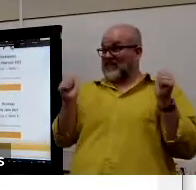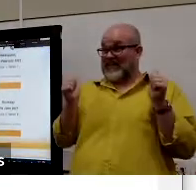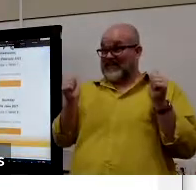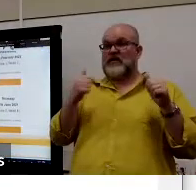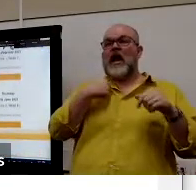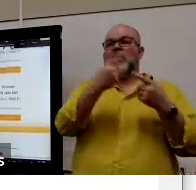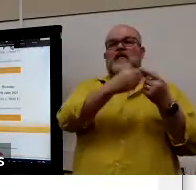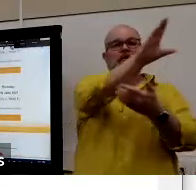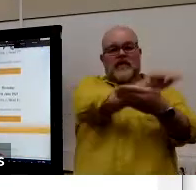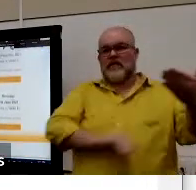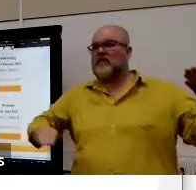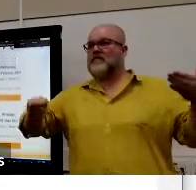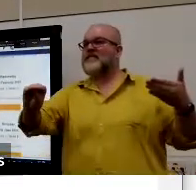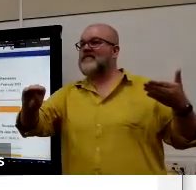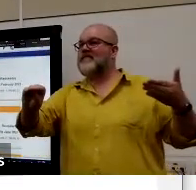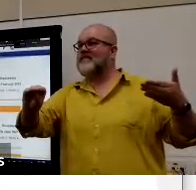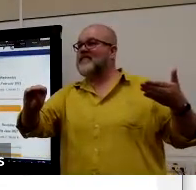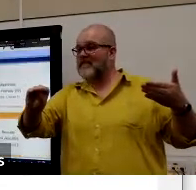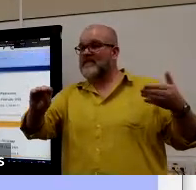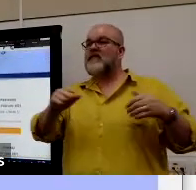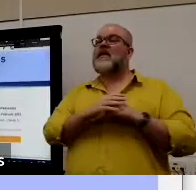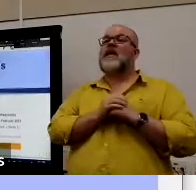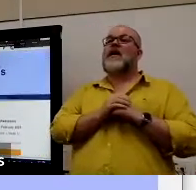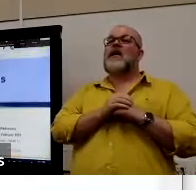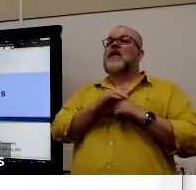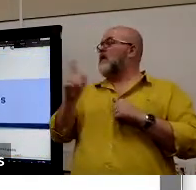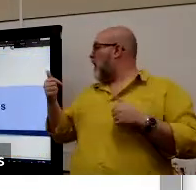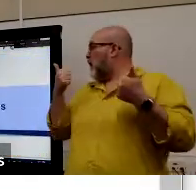That's Past and we're actually including that information in this area.